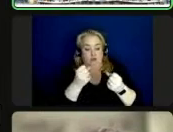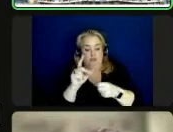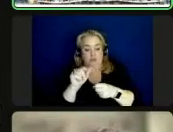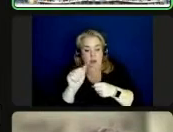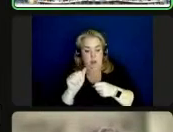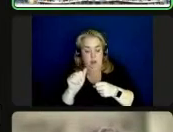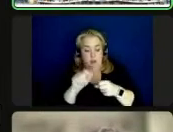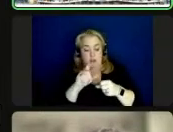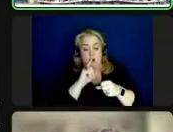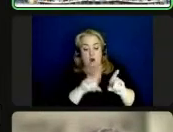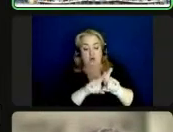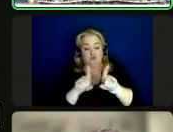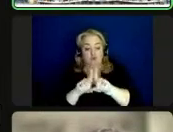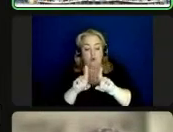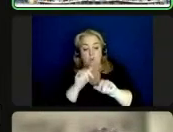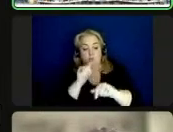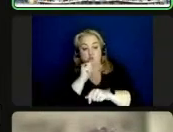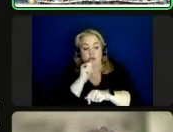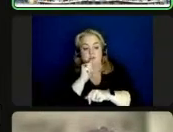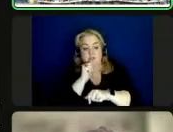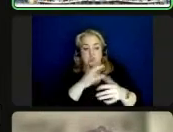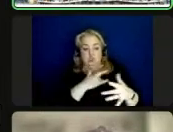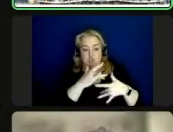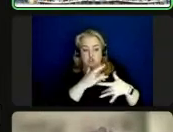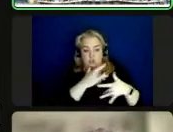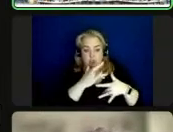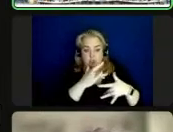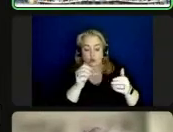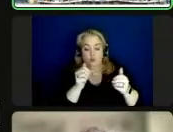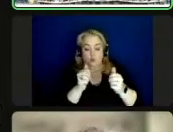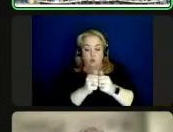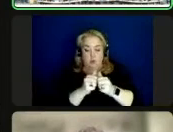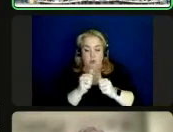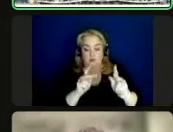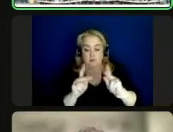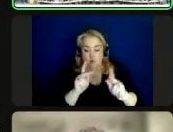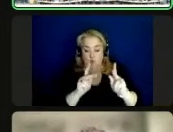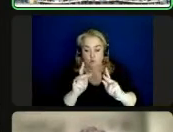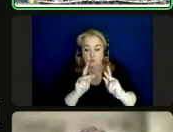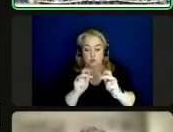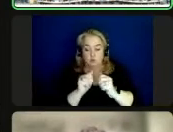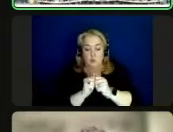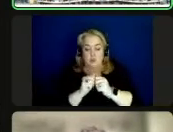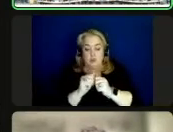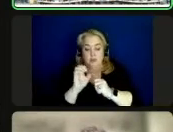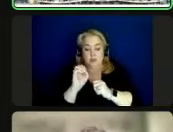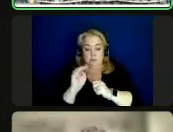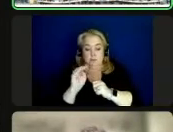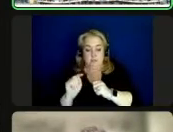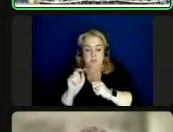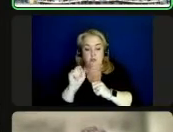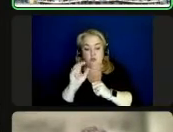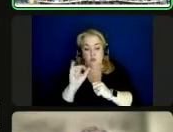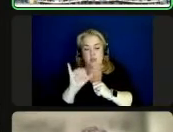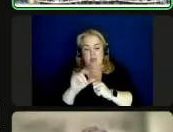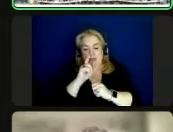THEWIDE LEL BECAUSE IT